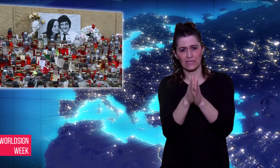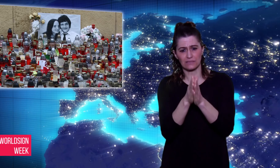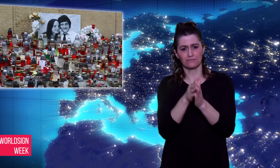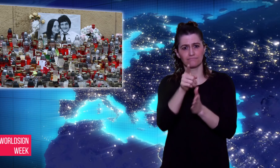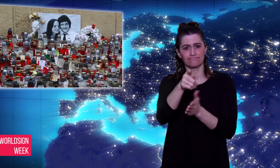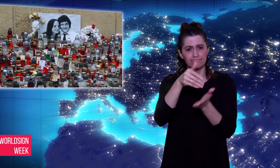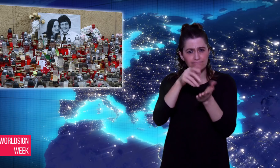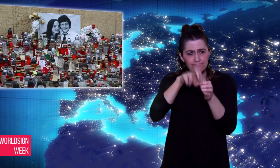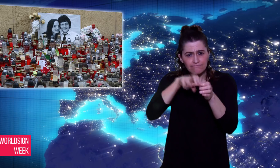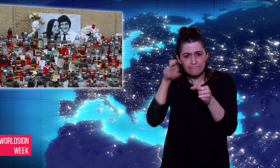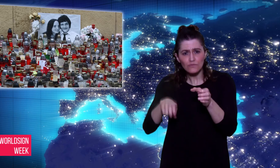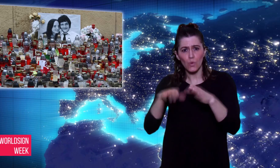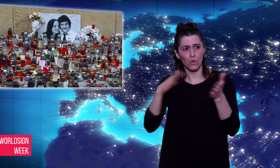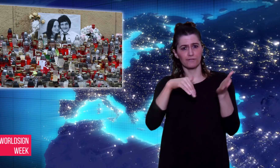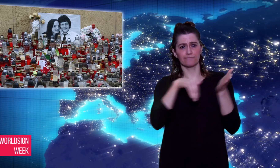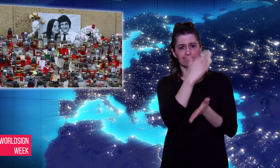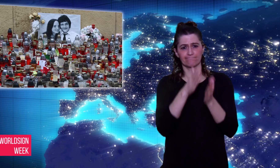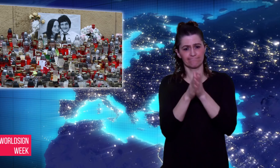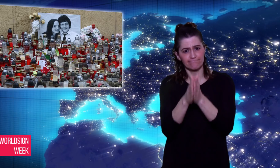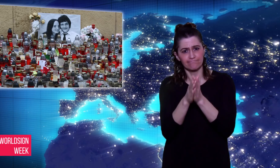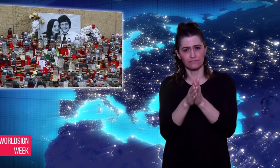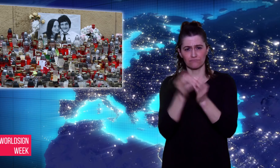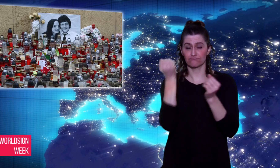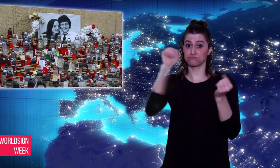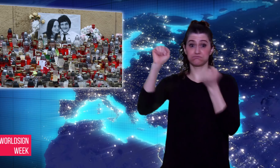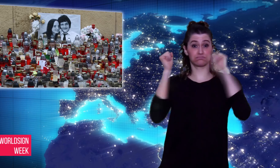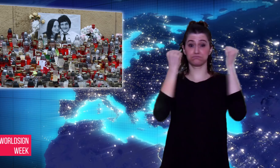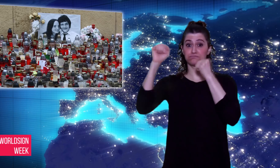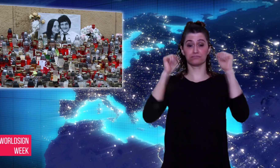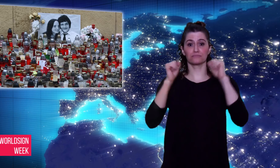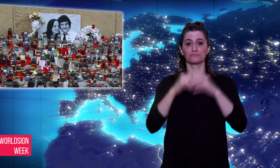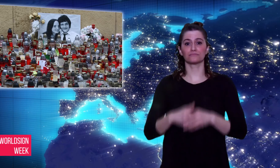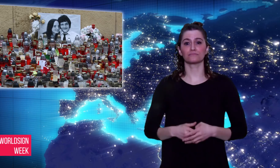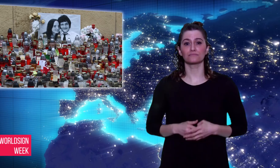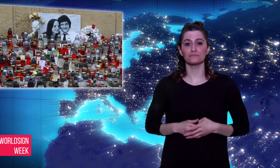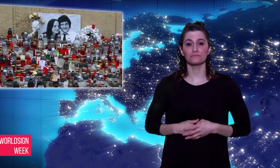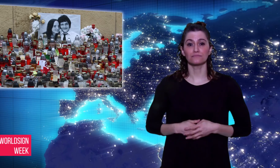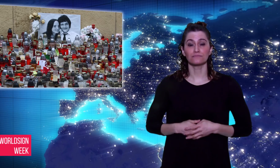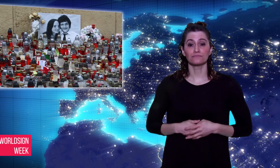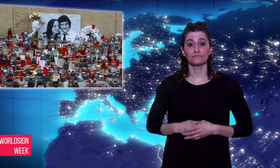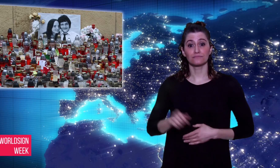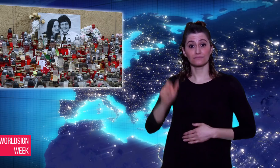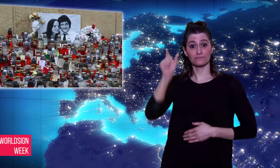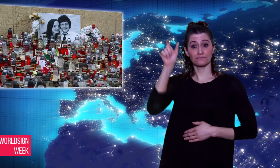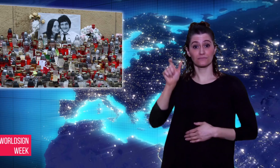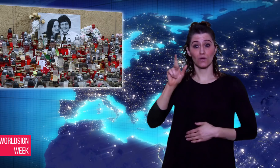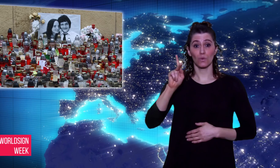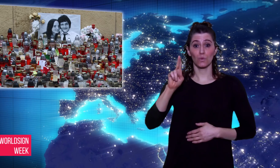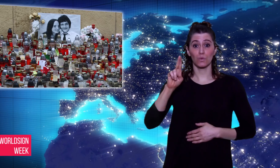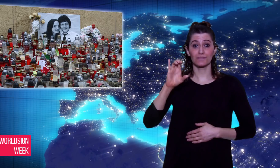demands. The investigation of Kuciak